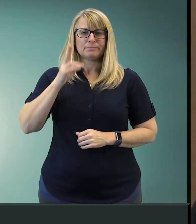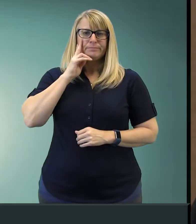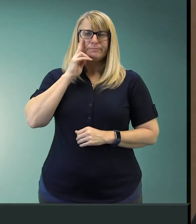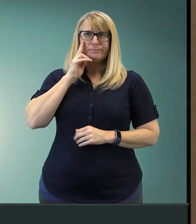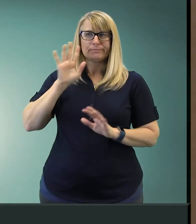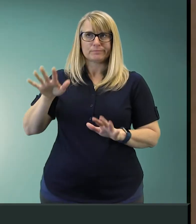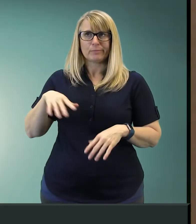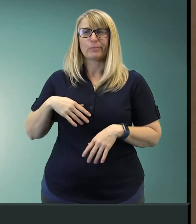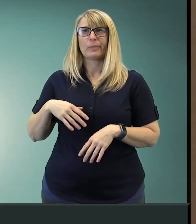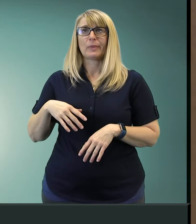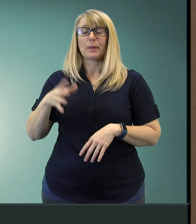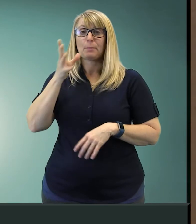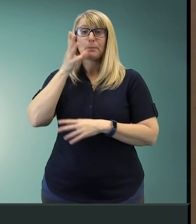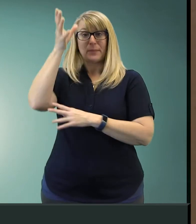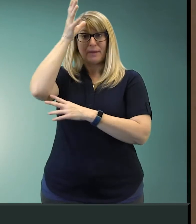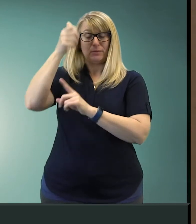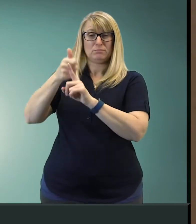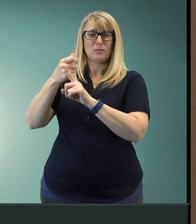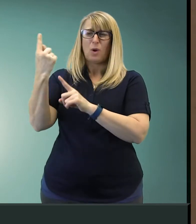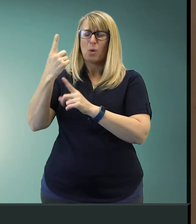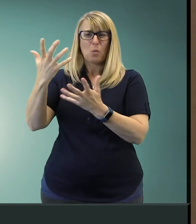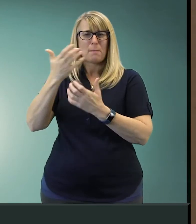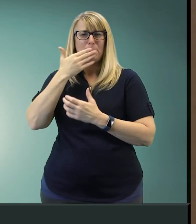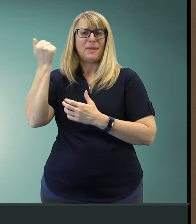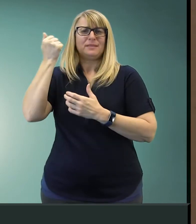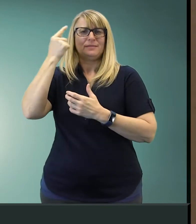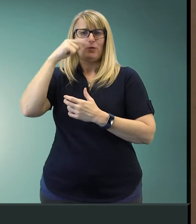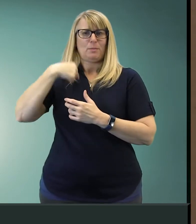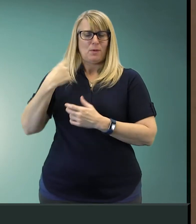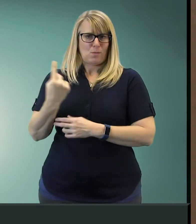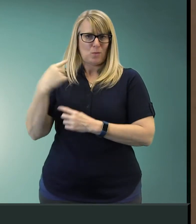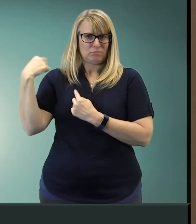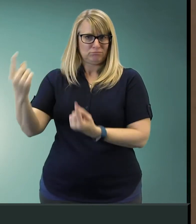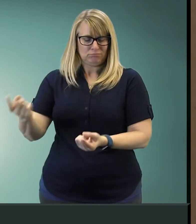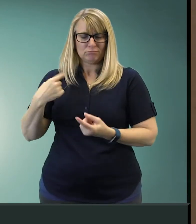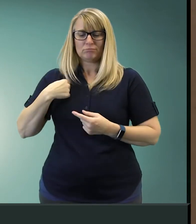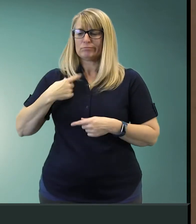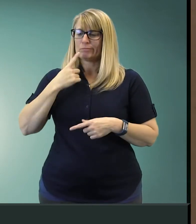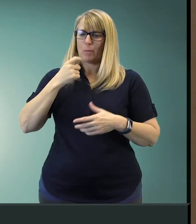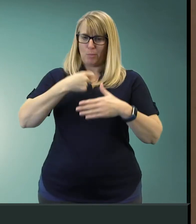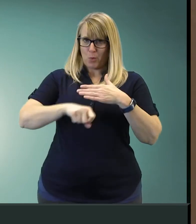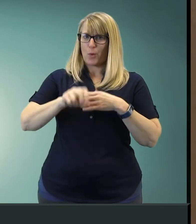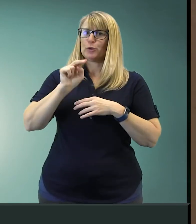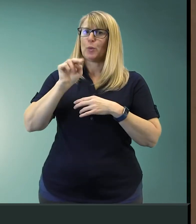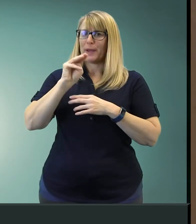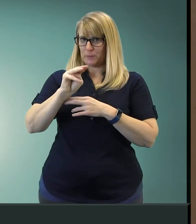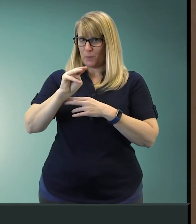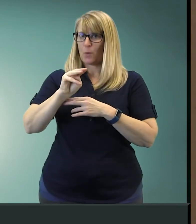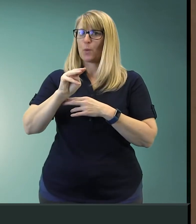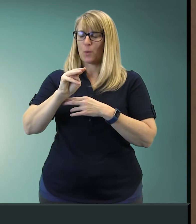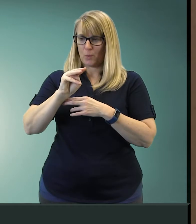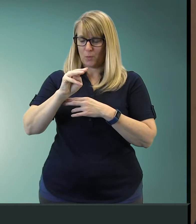Well, let's see. My parents have always wanted the best for me. I was born in New Mexico,